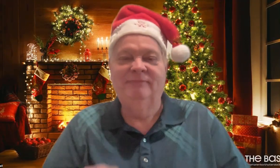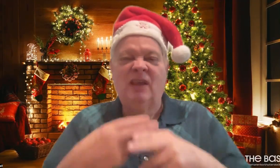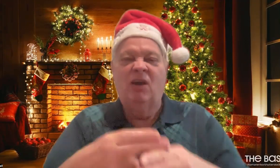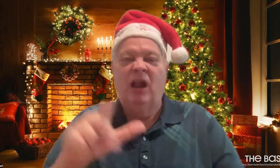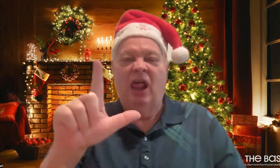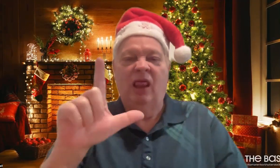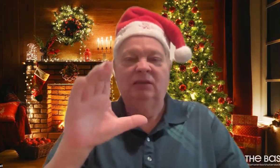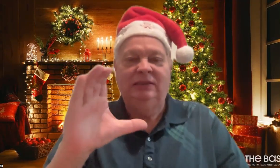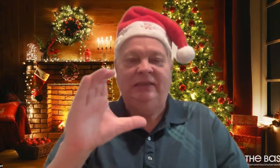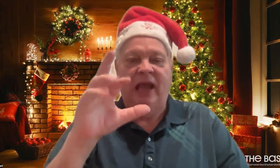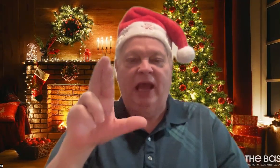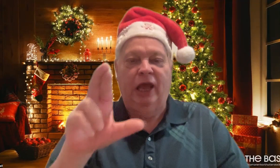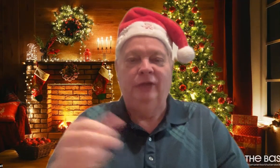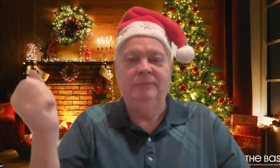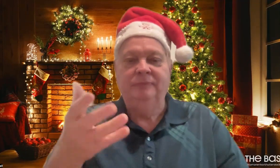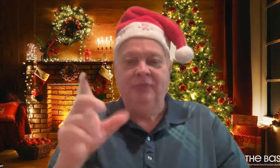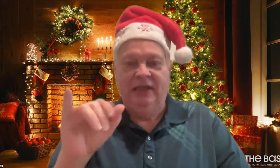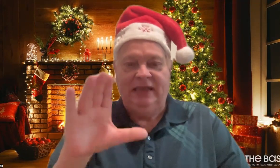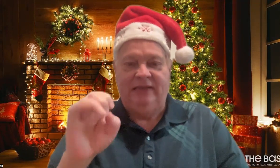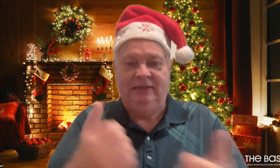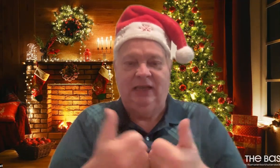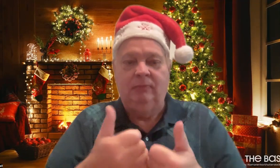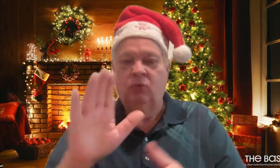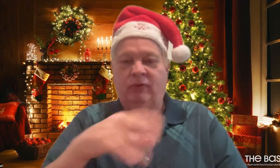We have the game LCR, which is a dice game, that is fun.